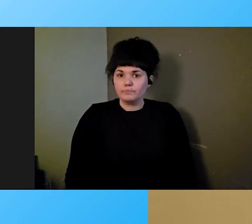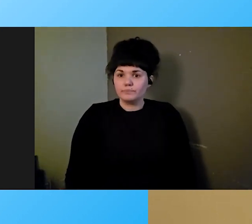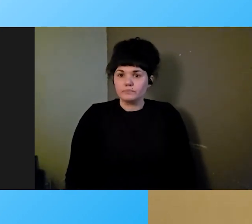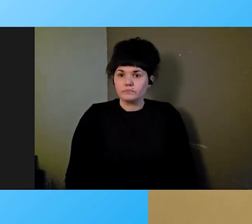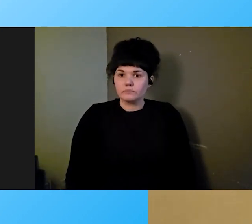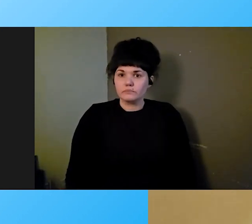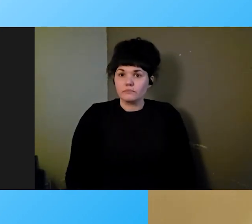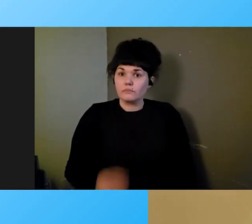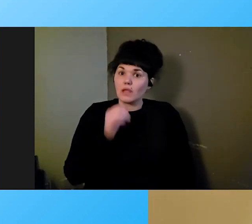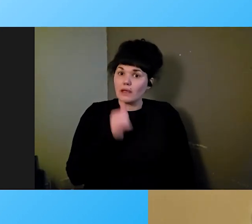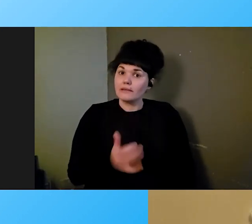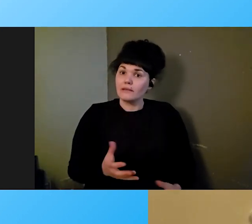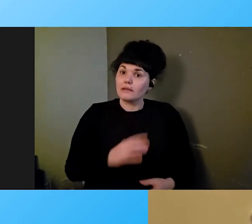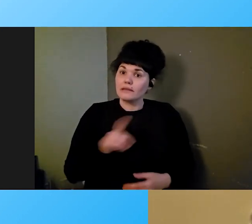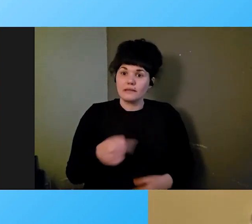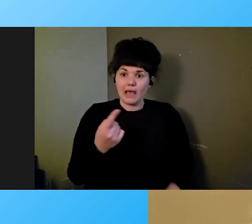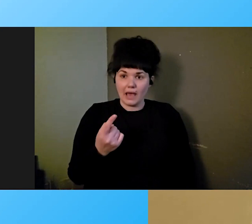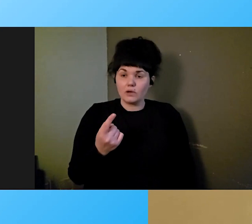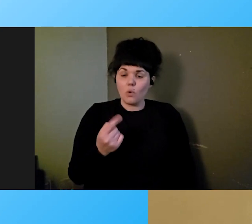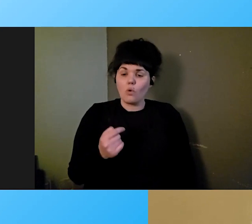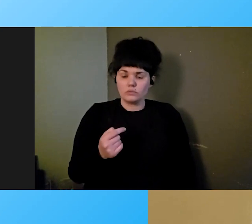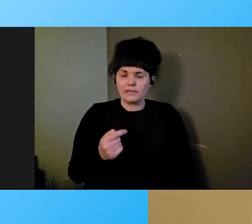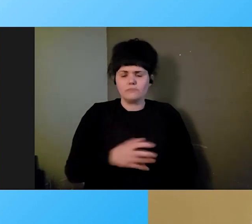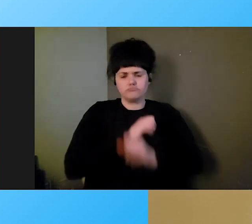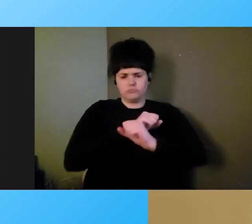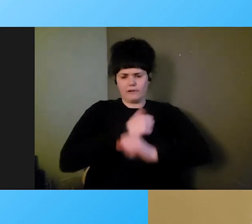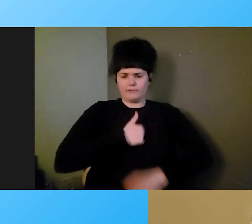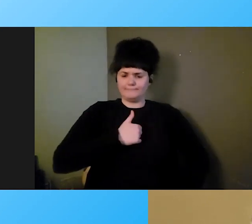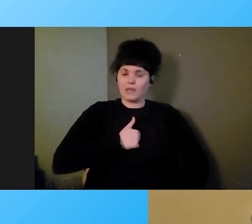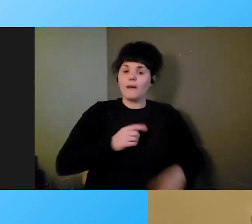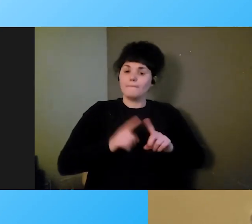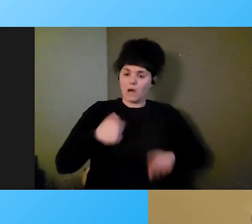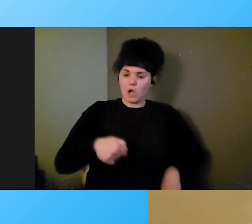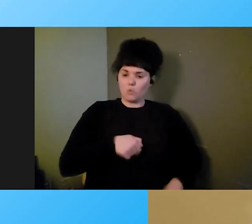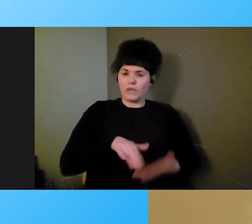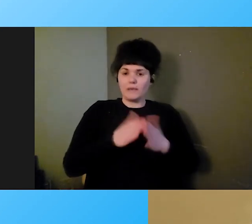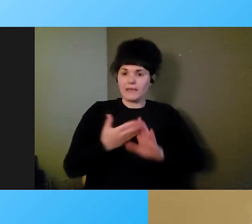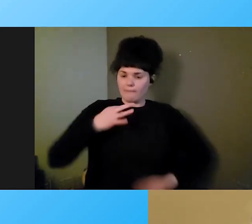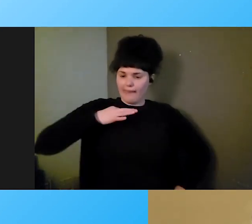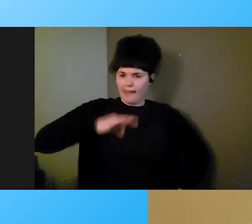taking our own personal protective measures, but we become assets to the whole